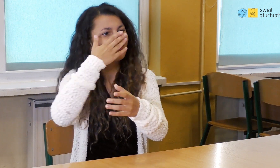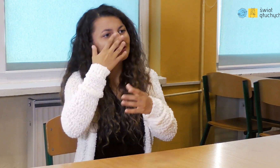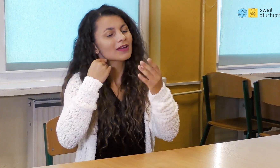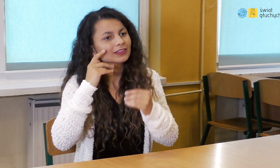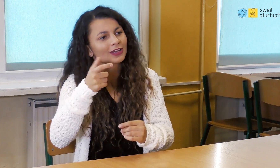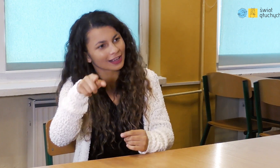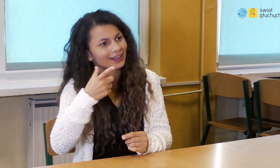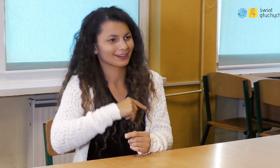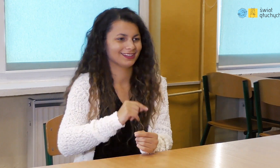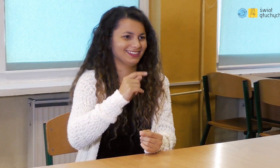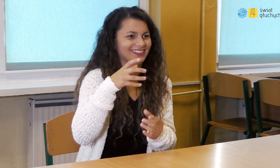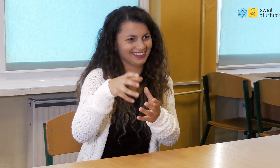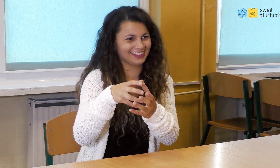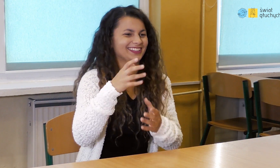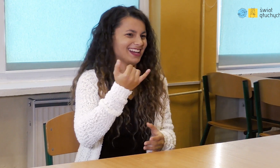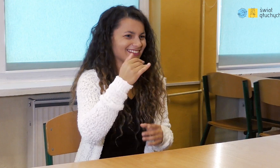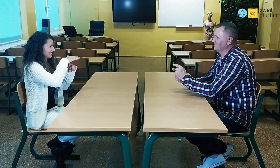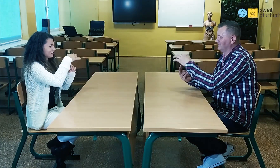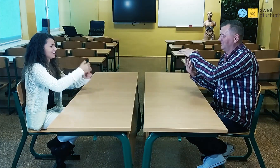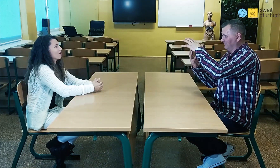Later, we would find out what the game was about.